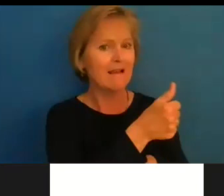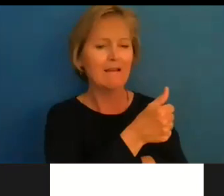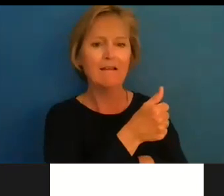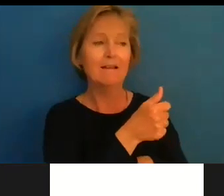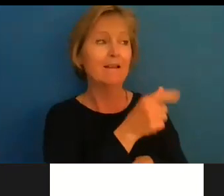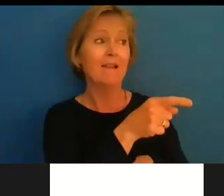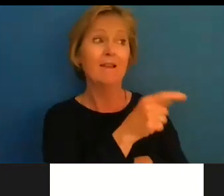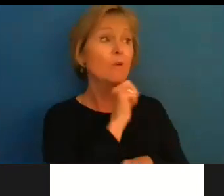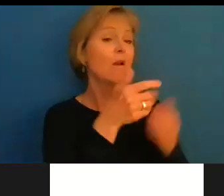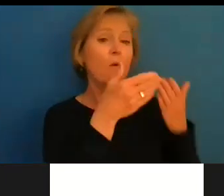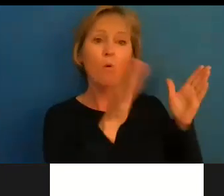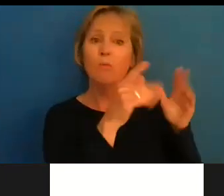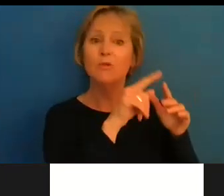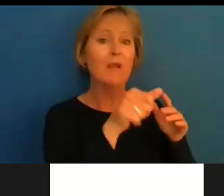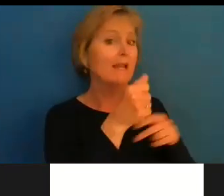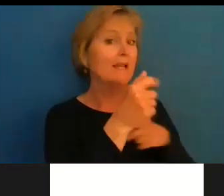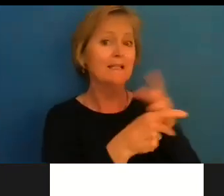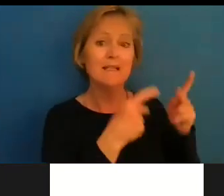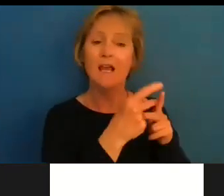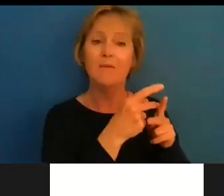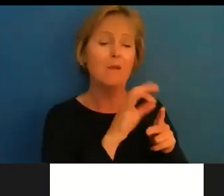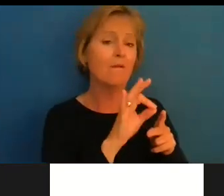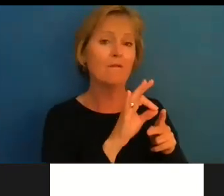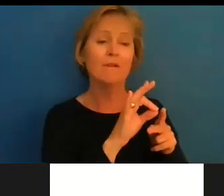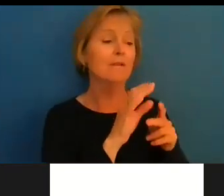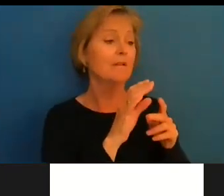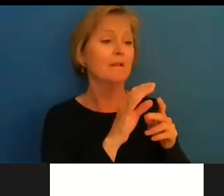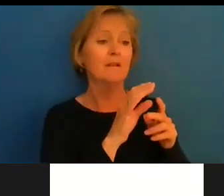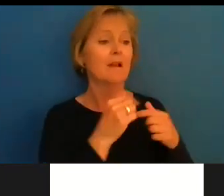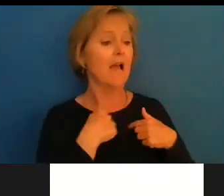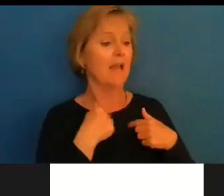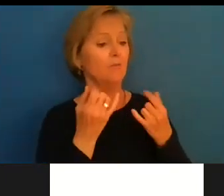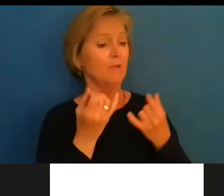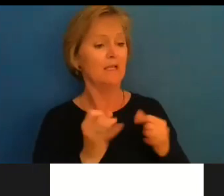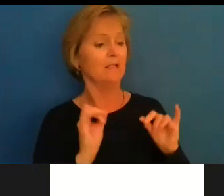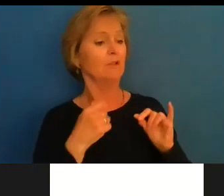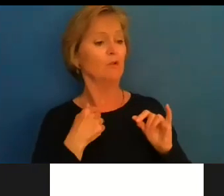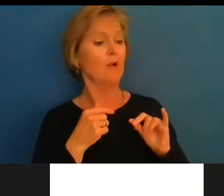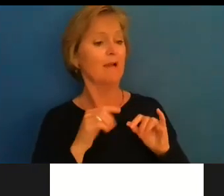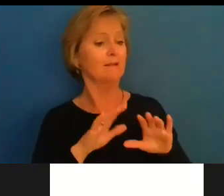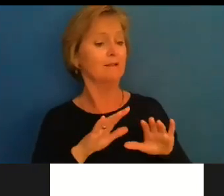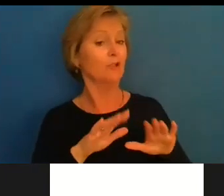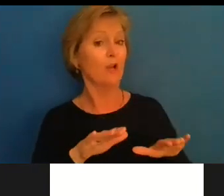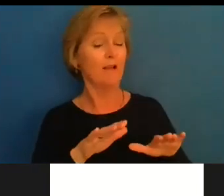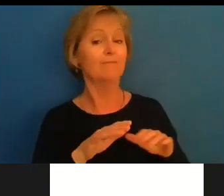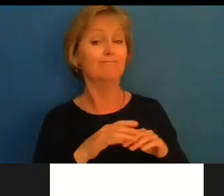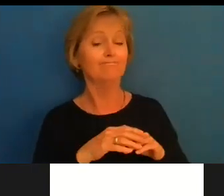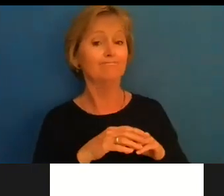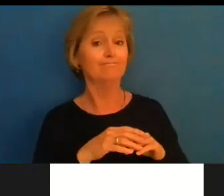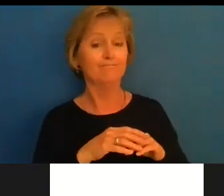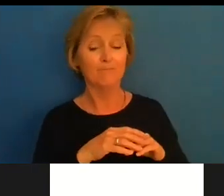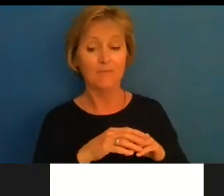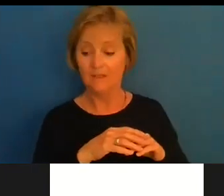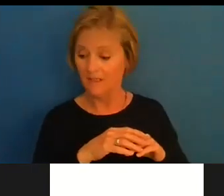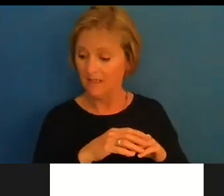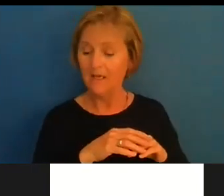open to any type of individuality that a child is displaying, you kind of have to take